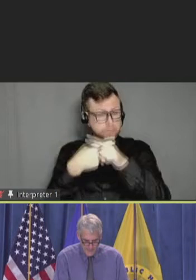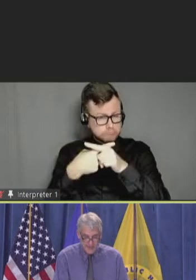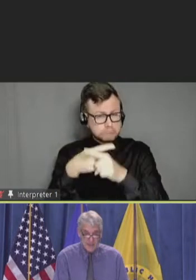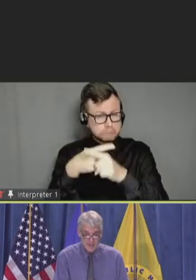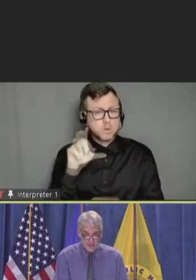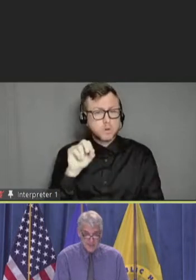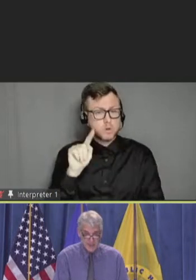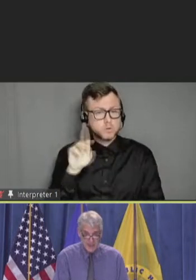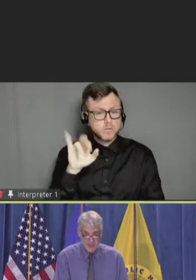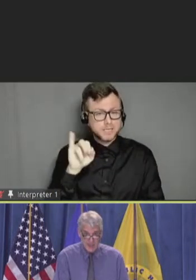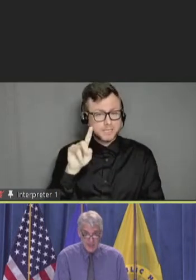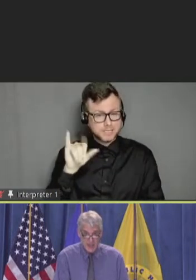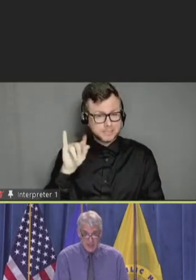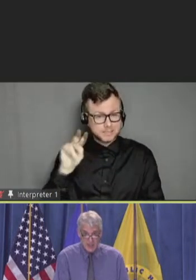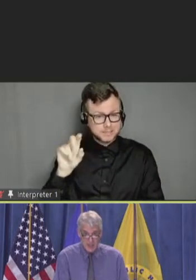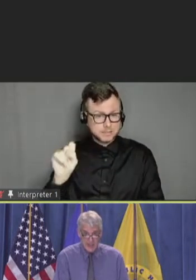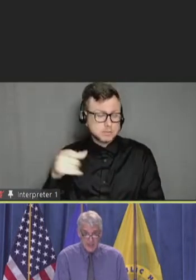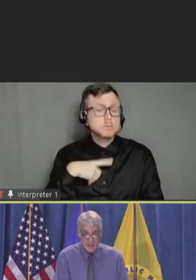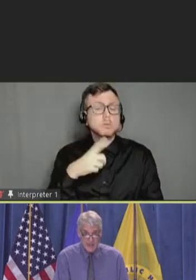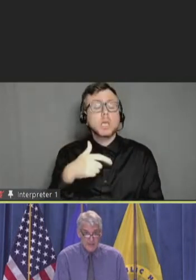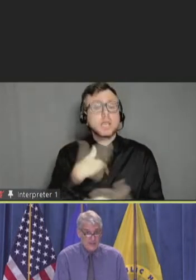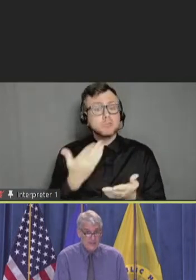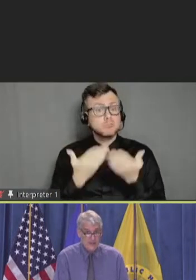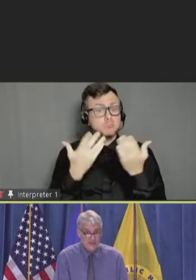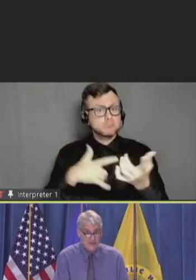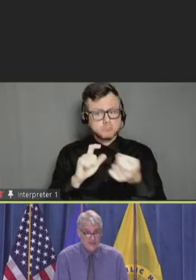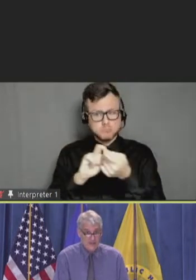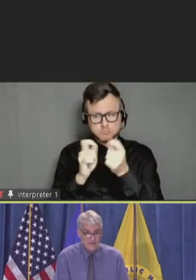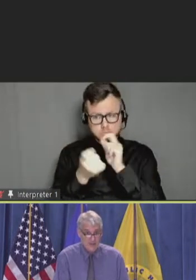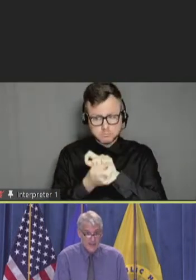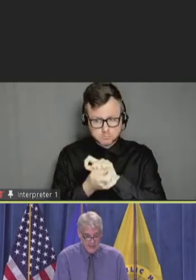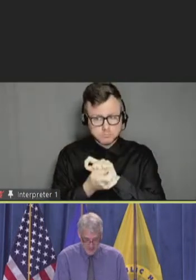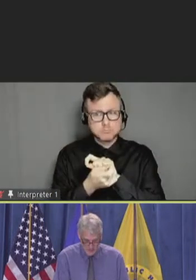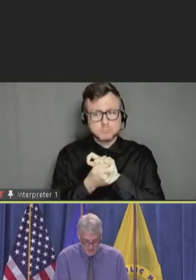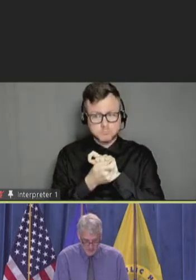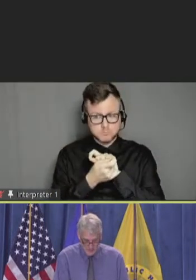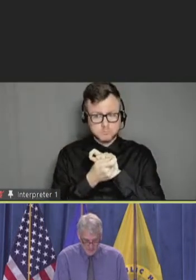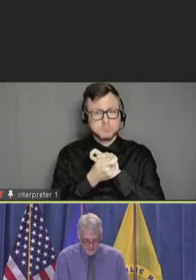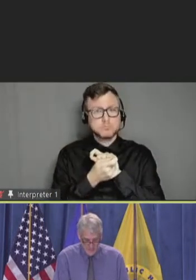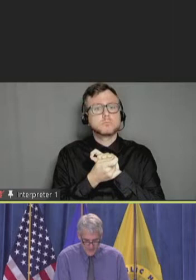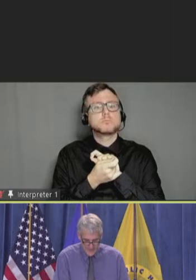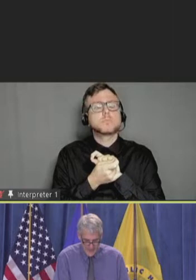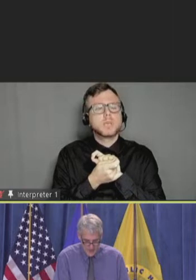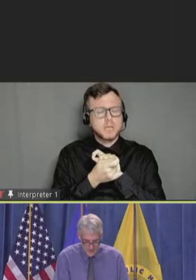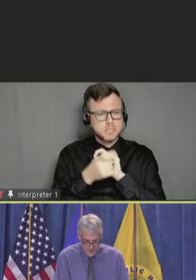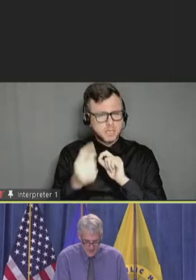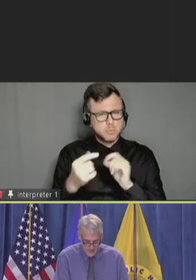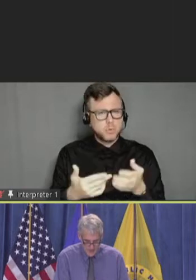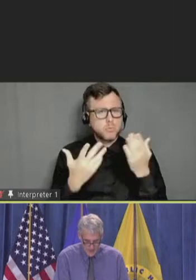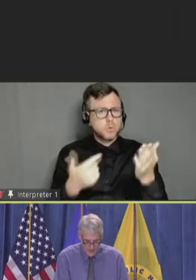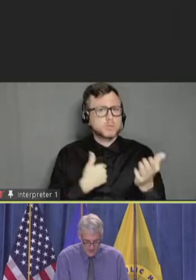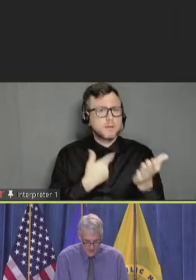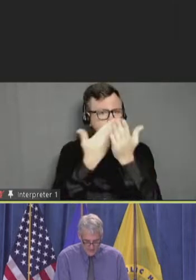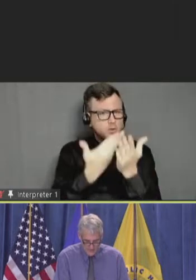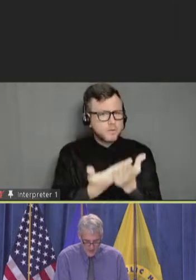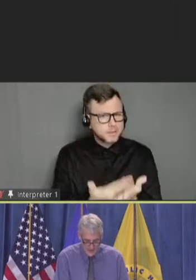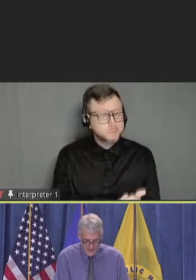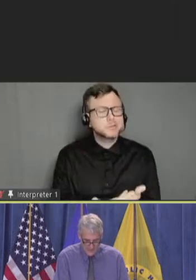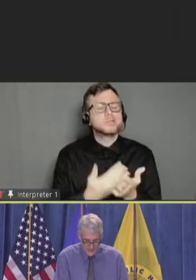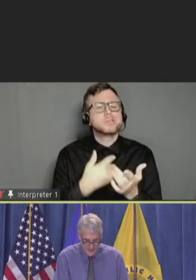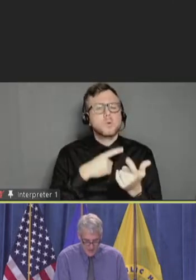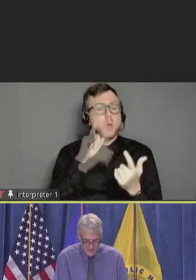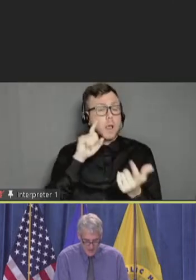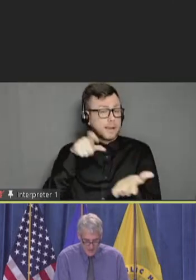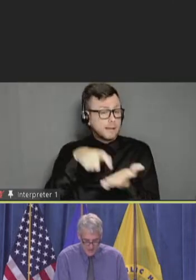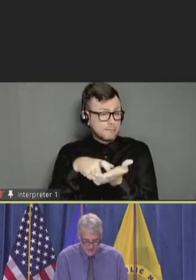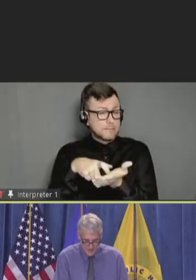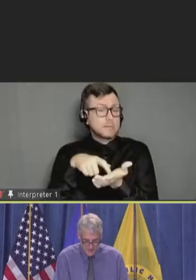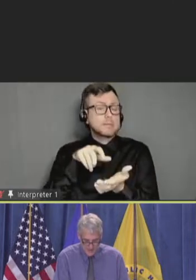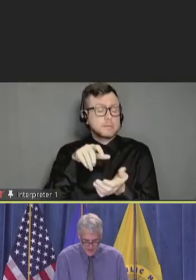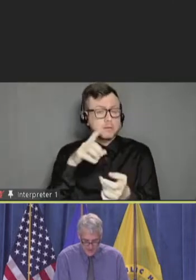suggesting a change that connotes verification or identification of contraindications rather